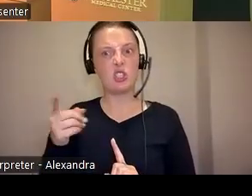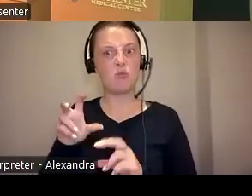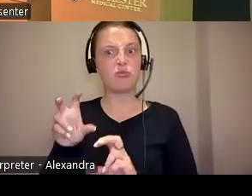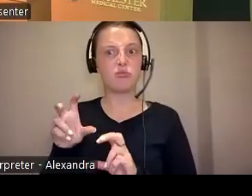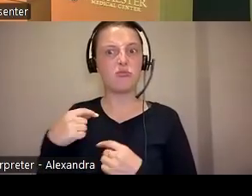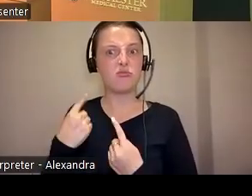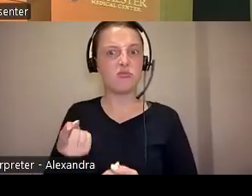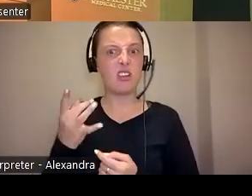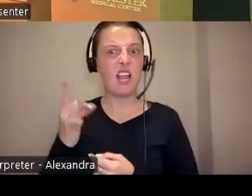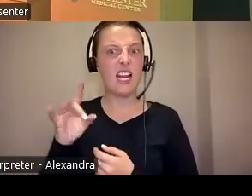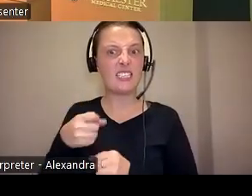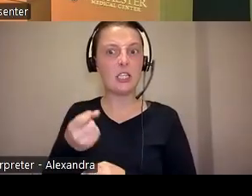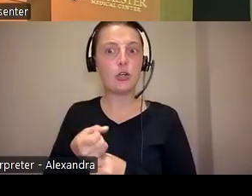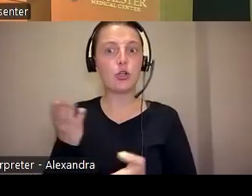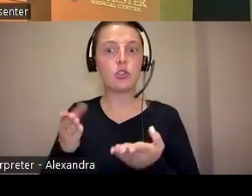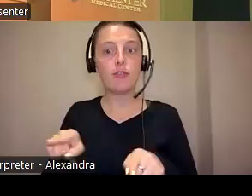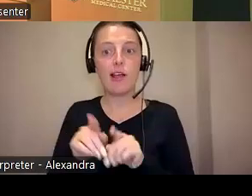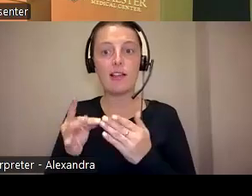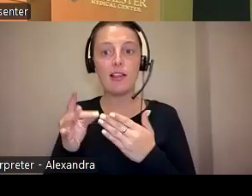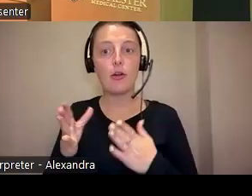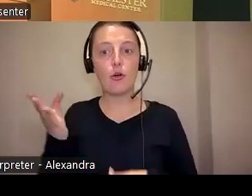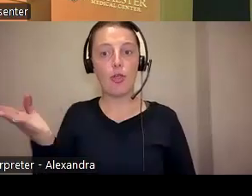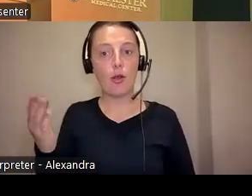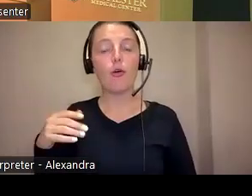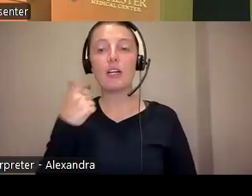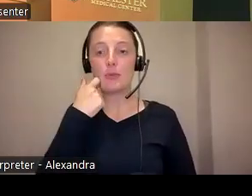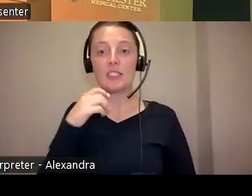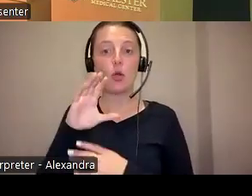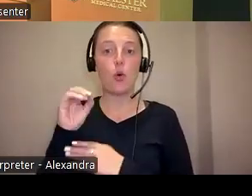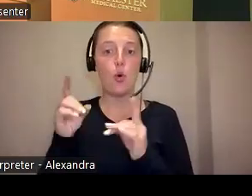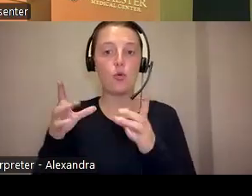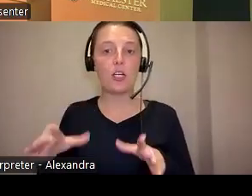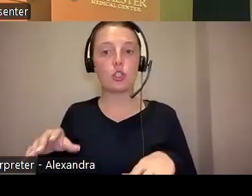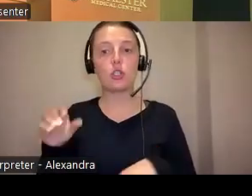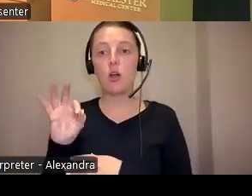serving as a leader there and most recently was the co-director of operations. as it relates to